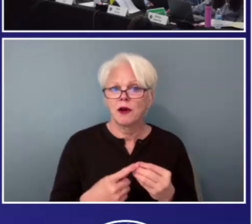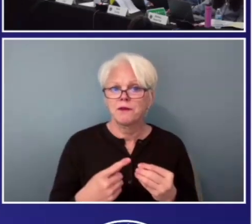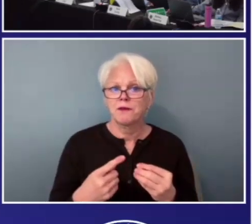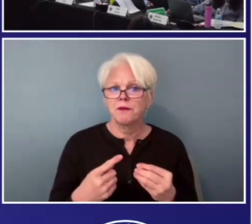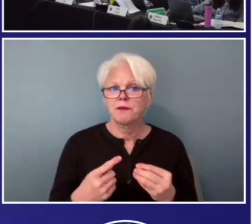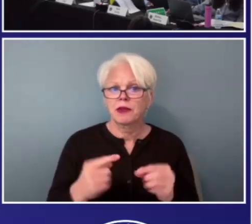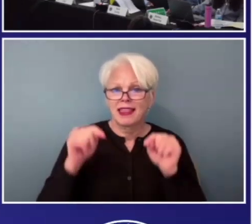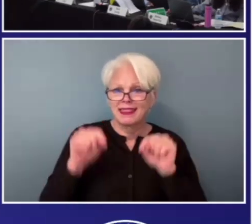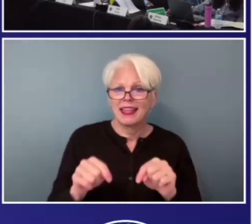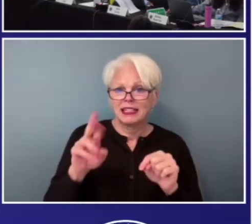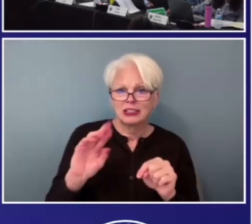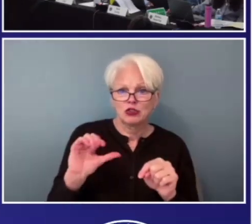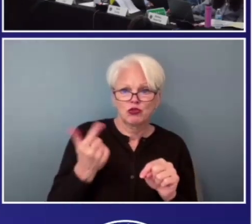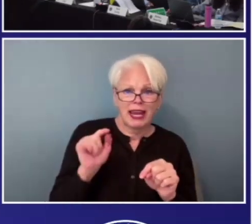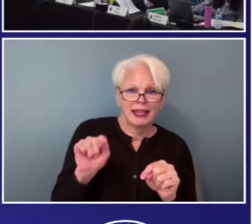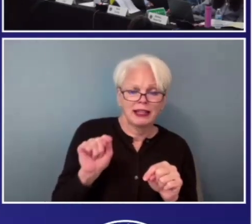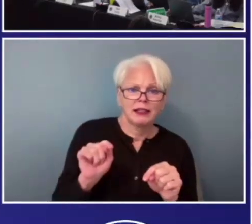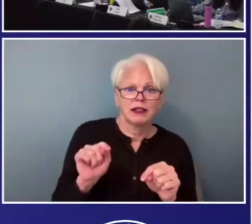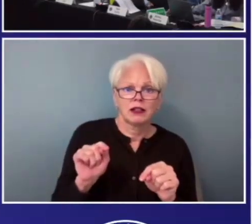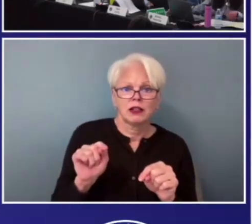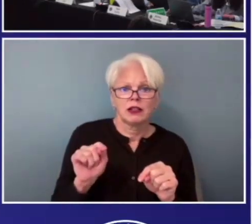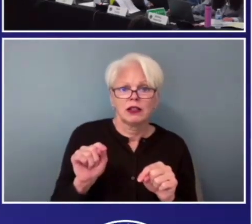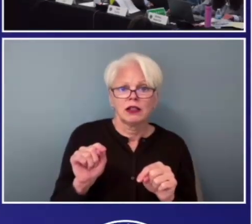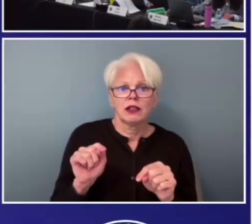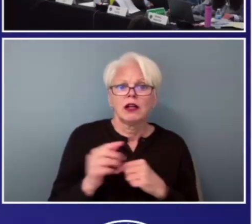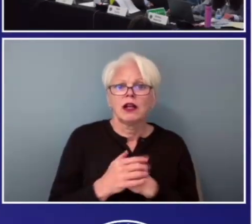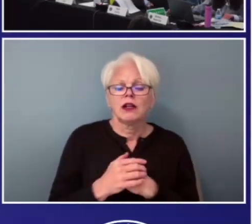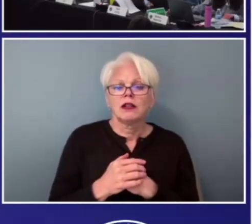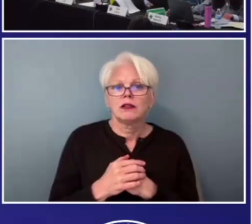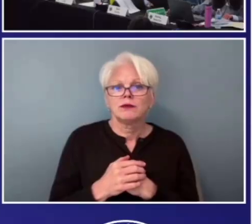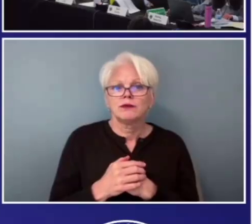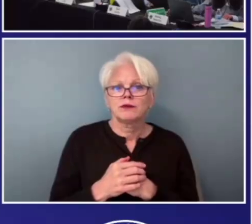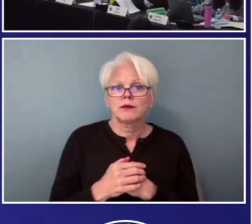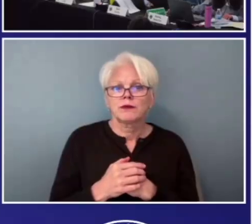this regulation unwittingly undercutting